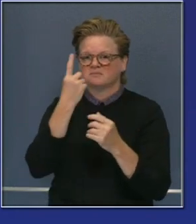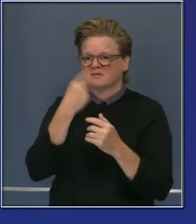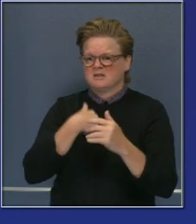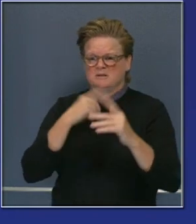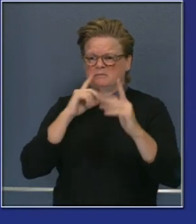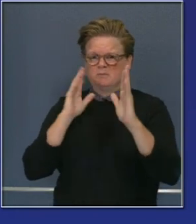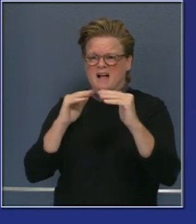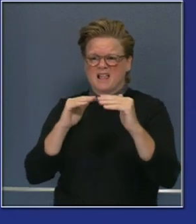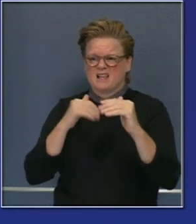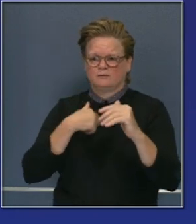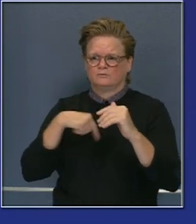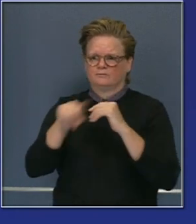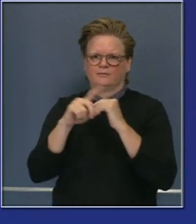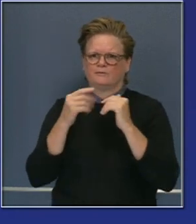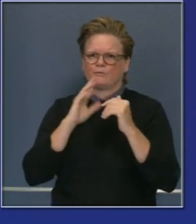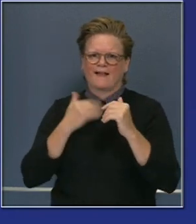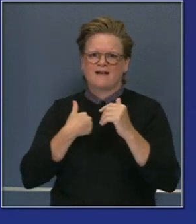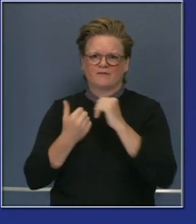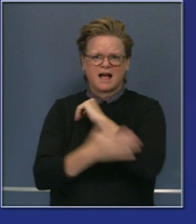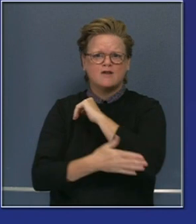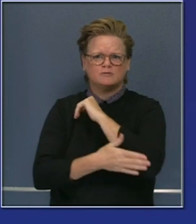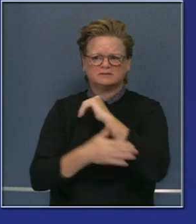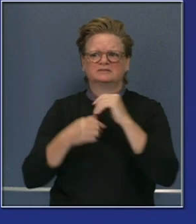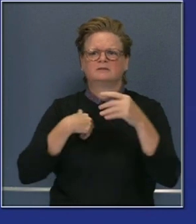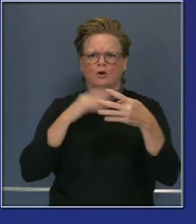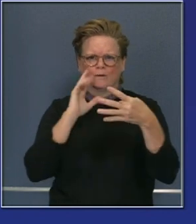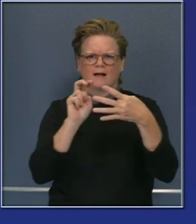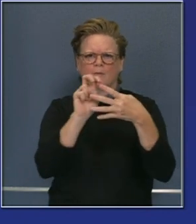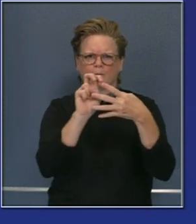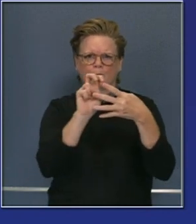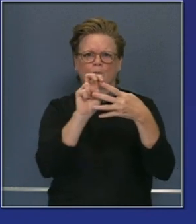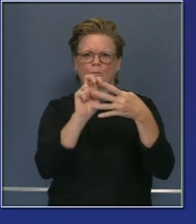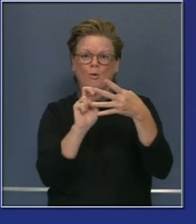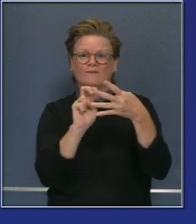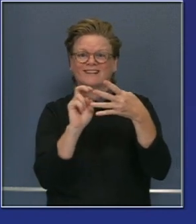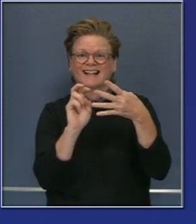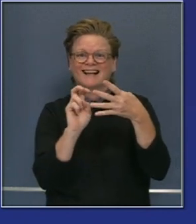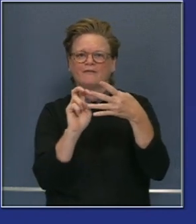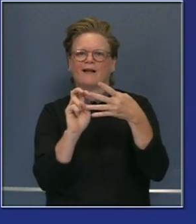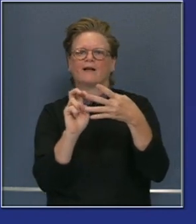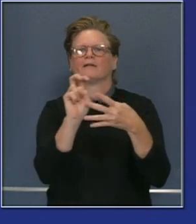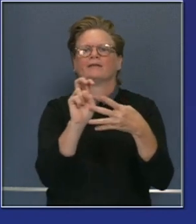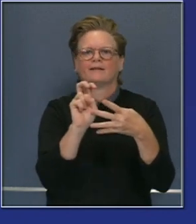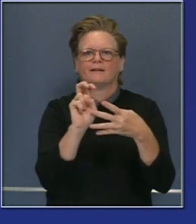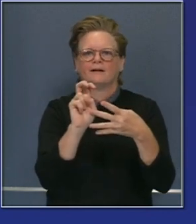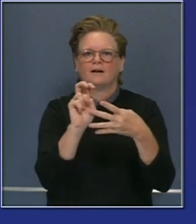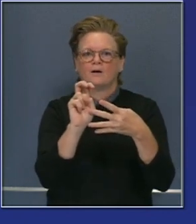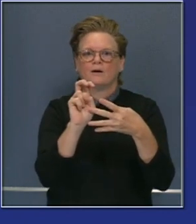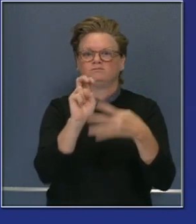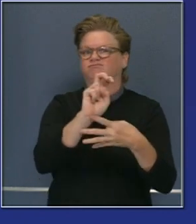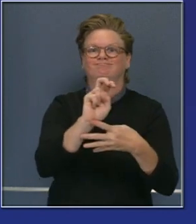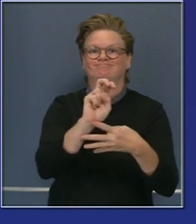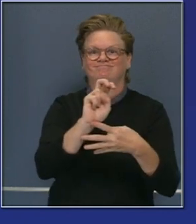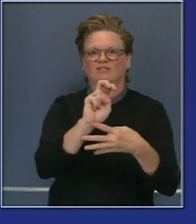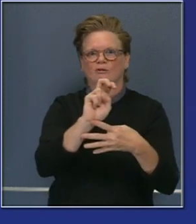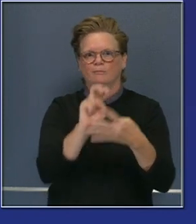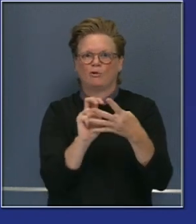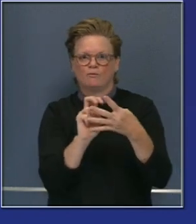WE EXPECT THIS TO BE A DYNAMIC LIST AND CONTINUED TO SEE PEOPLE MOVE IN A DIFFERENT % TIERS AND IT CERTAINLY MOVED